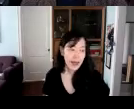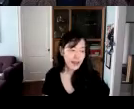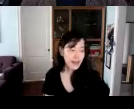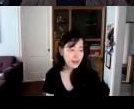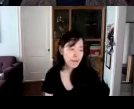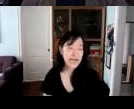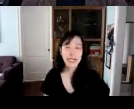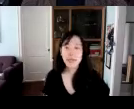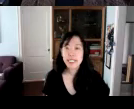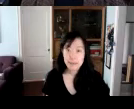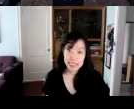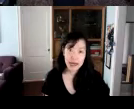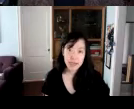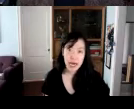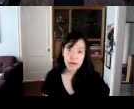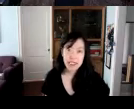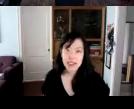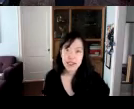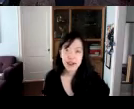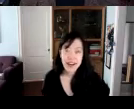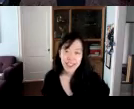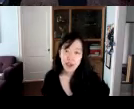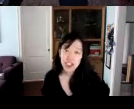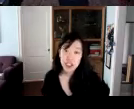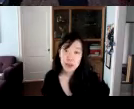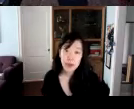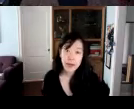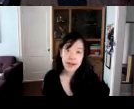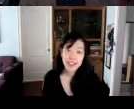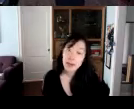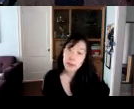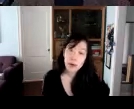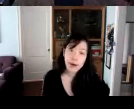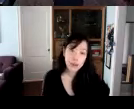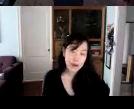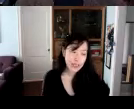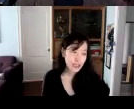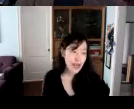Hello my name is Masami Kawazato, I use she/her pronouns and I’m a Program Director